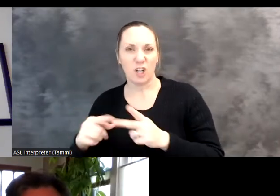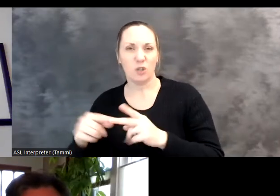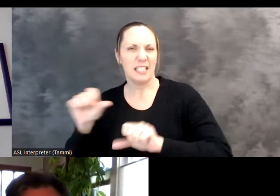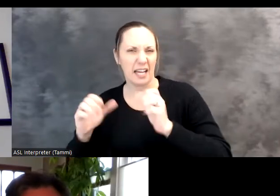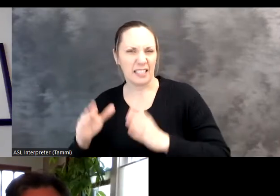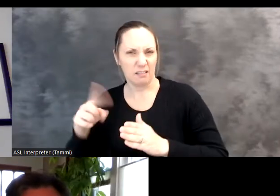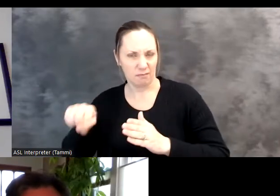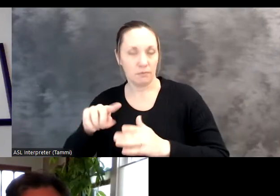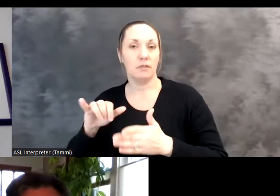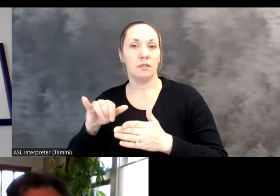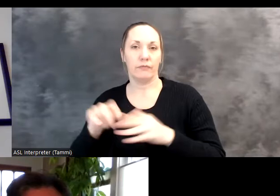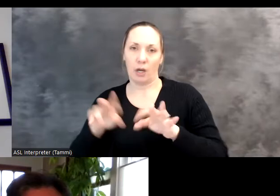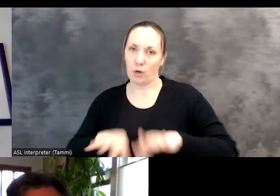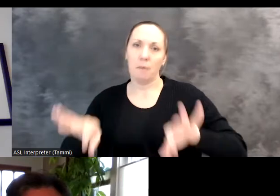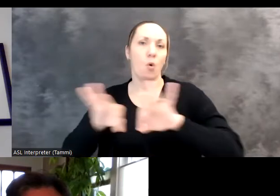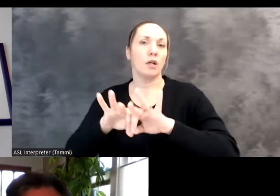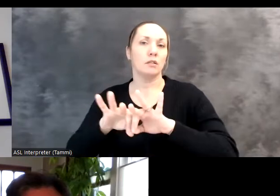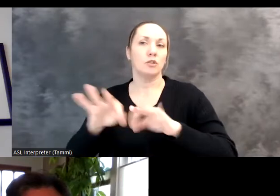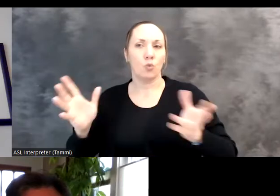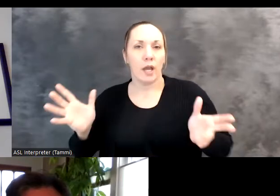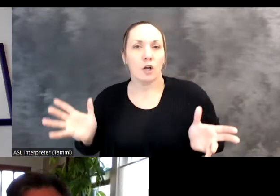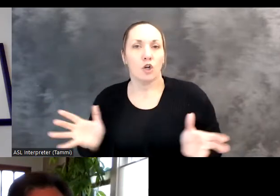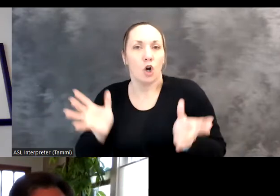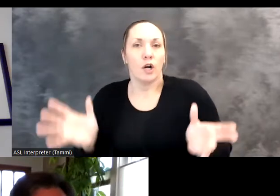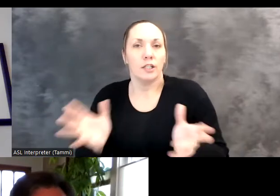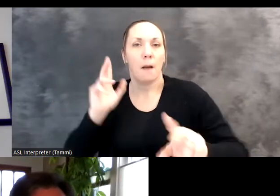bridge, of the consumers, and investor, industrialist